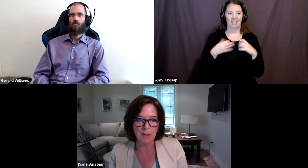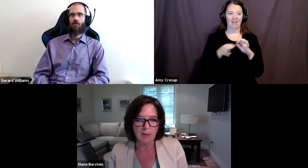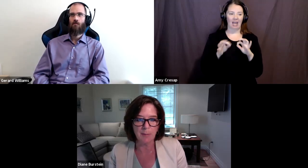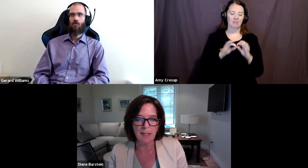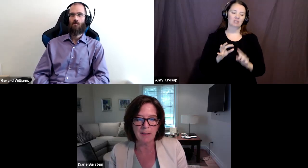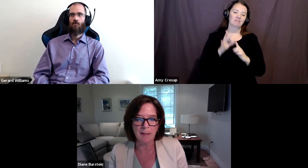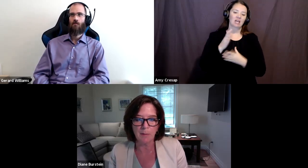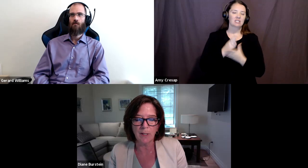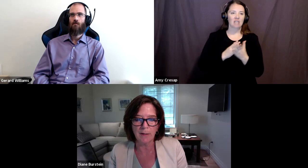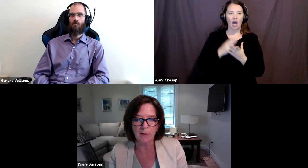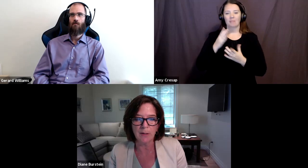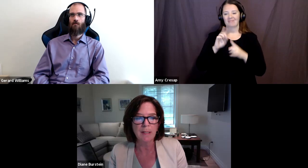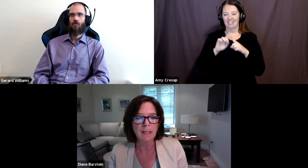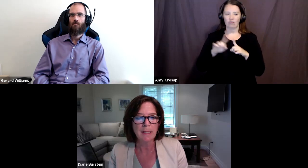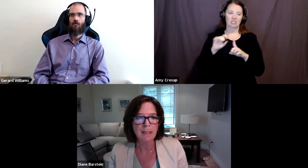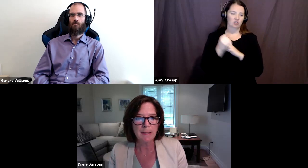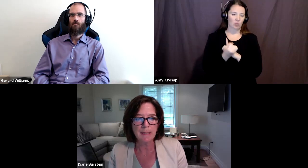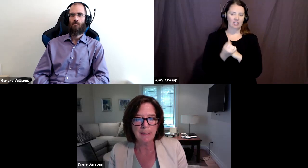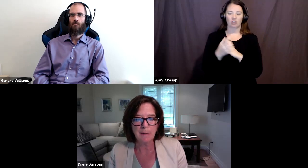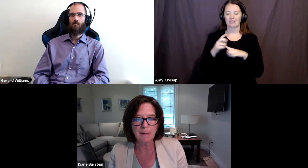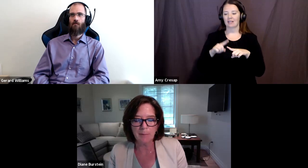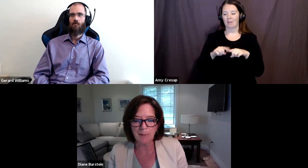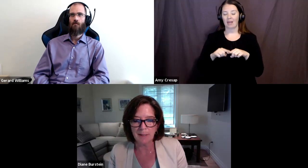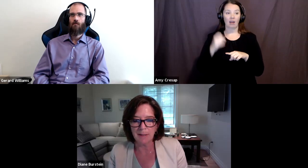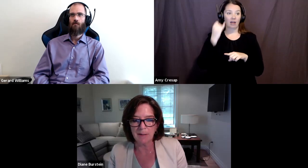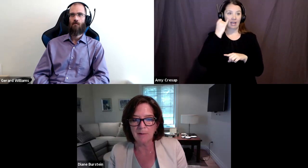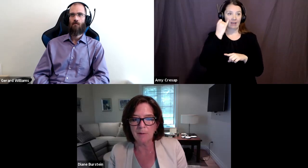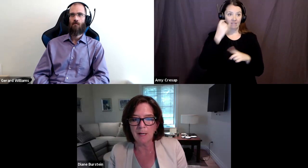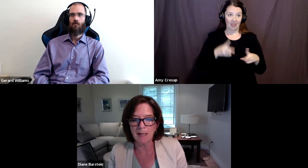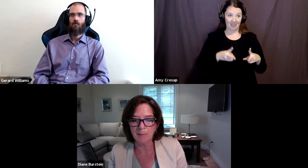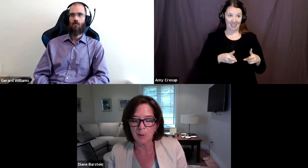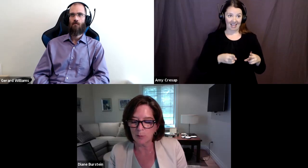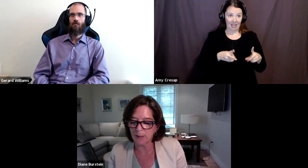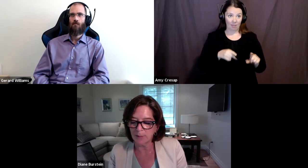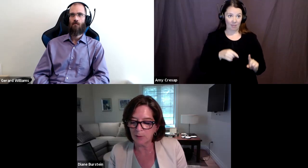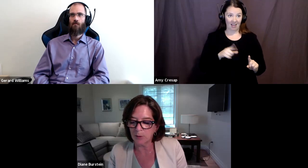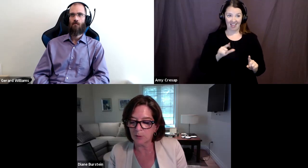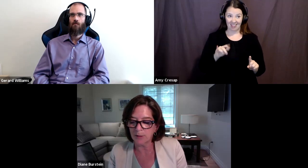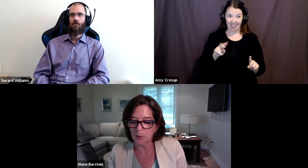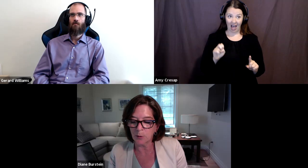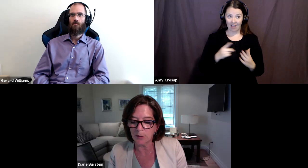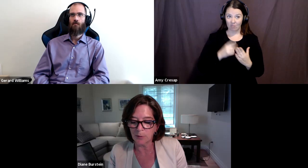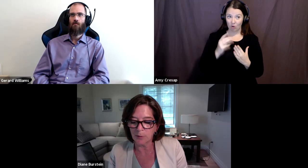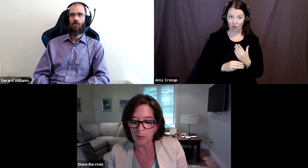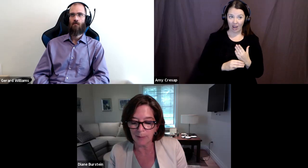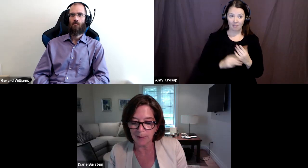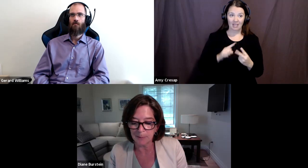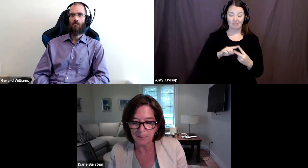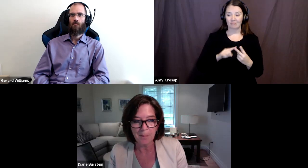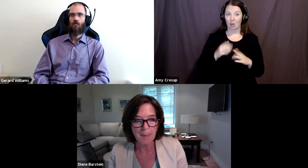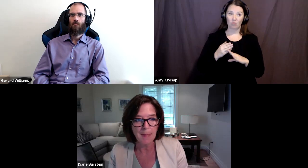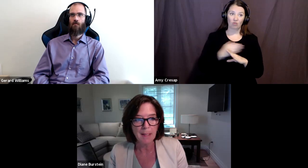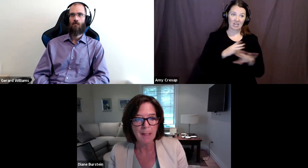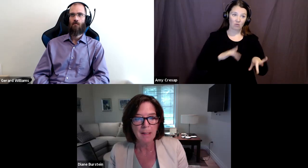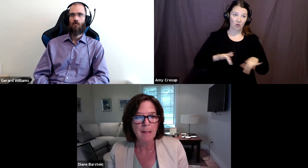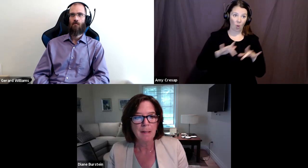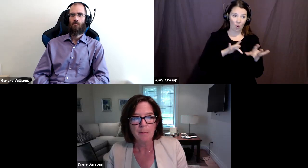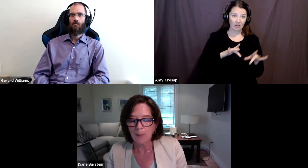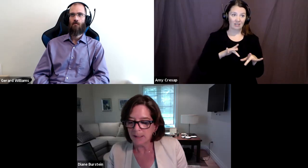depending on whether the clip is of live programming or prerecorded programming.